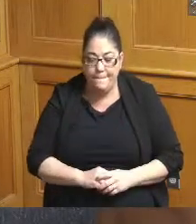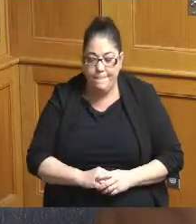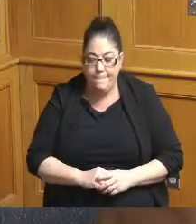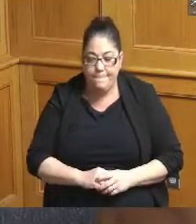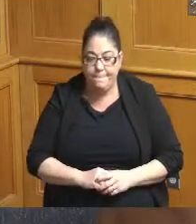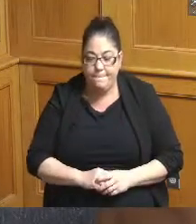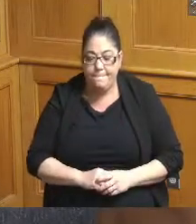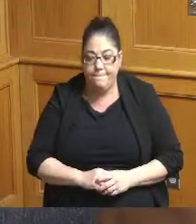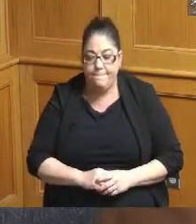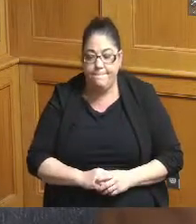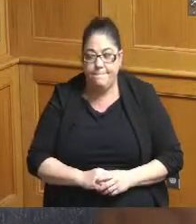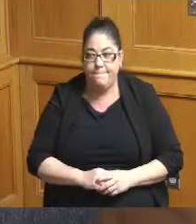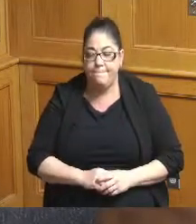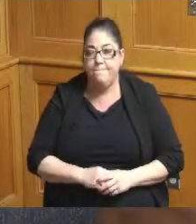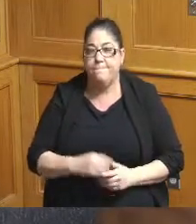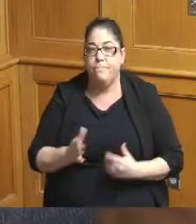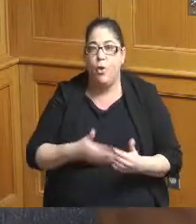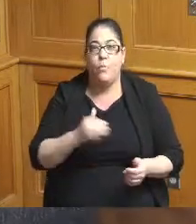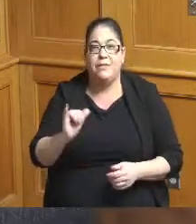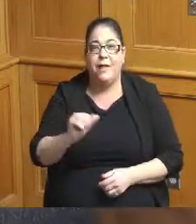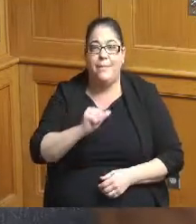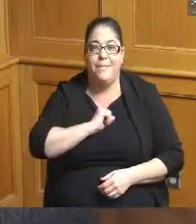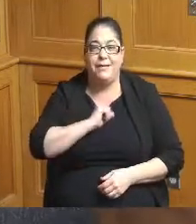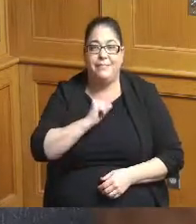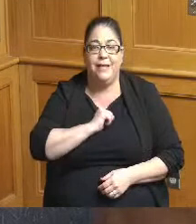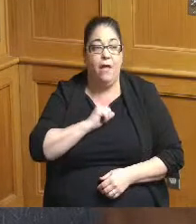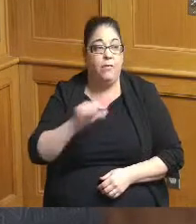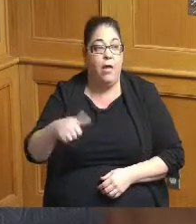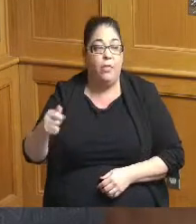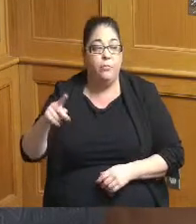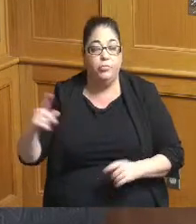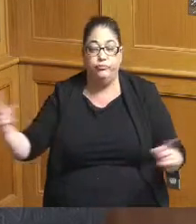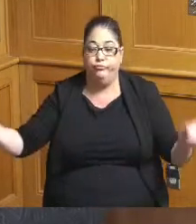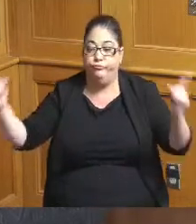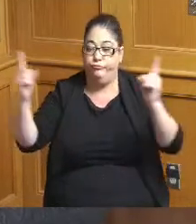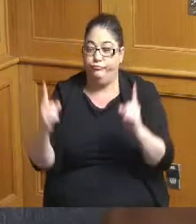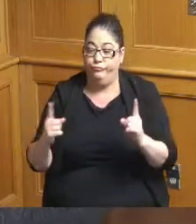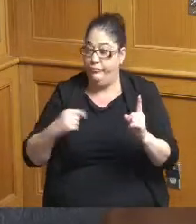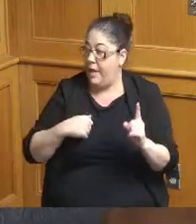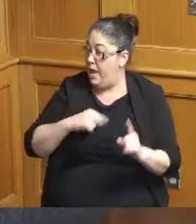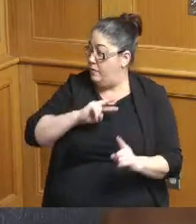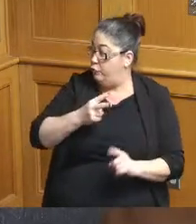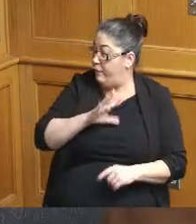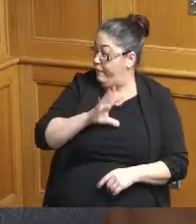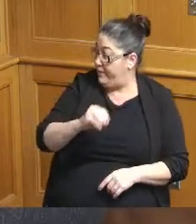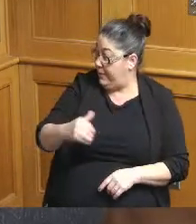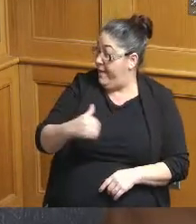two people myself and someone else I got two dollars and fifty cents in my account for example